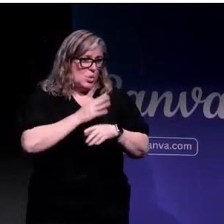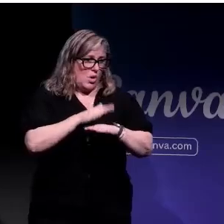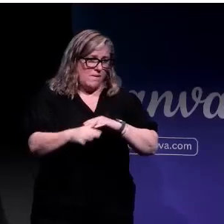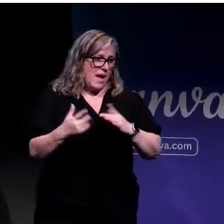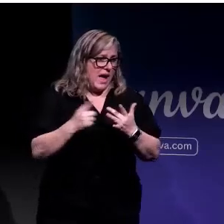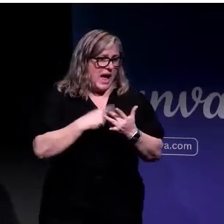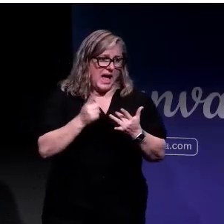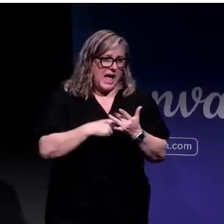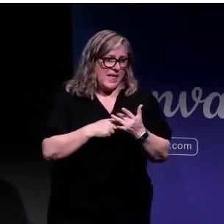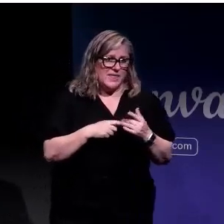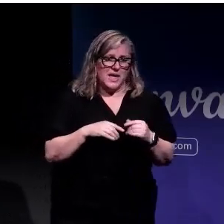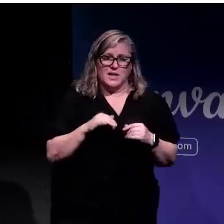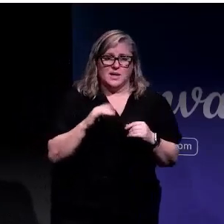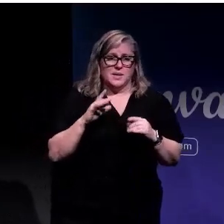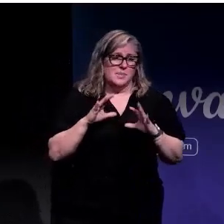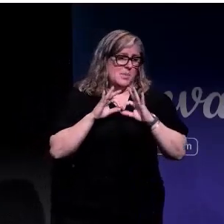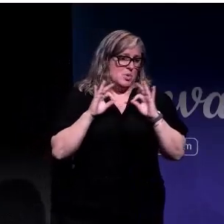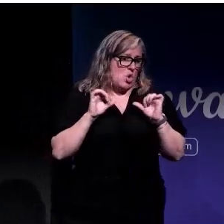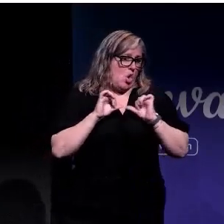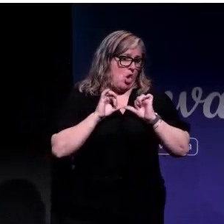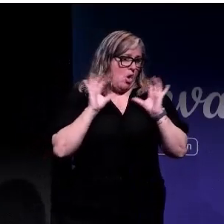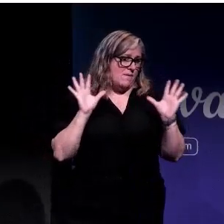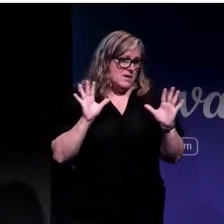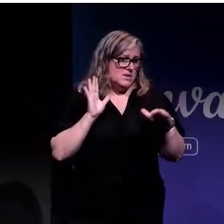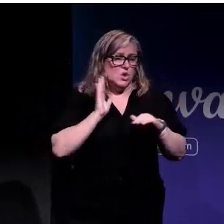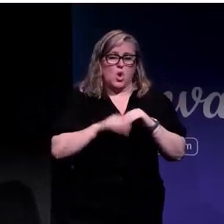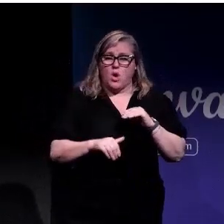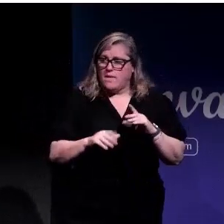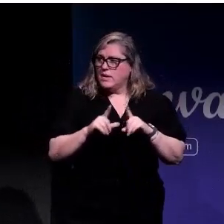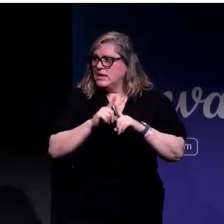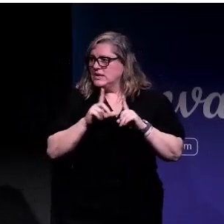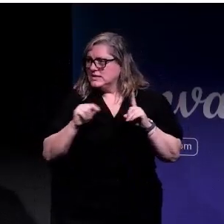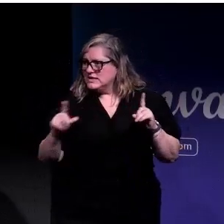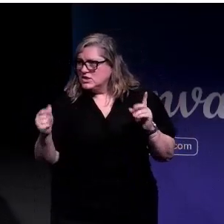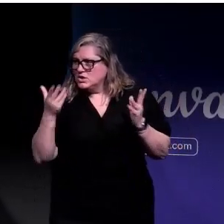not be immediately obvious around digital access, comorbidities as well.